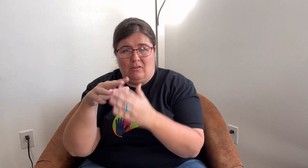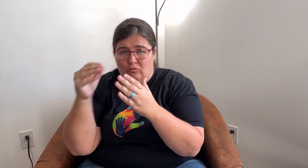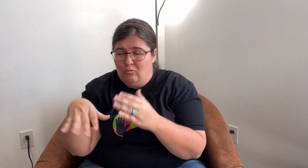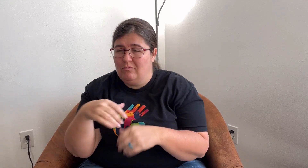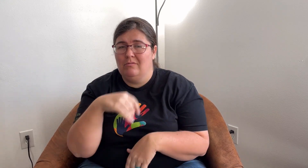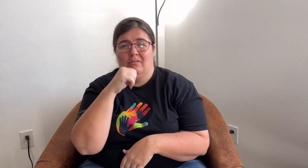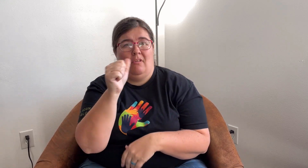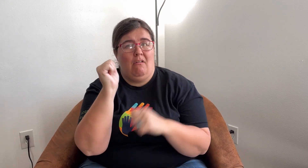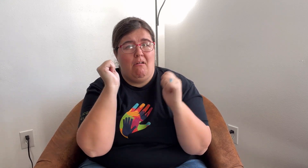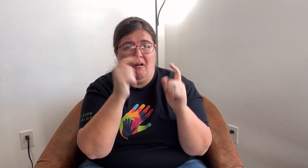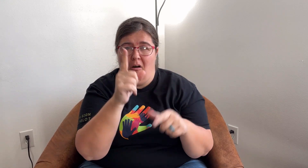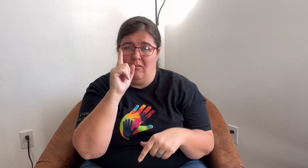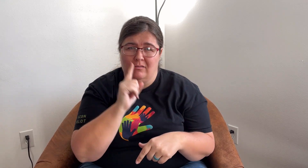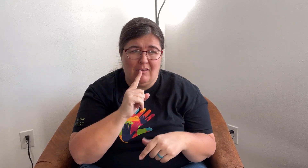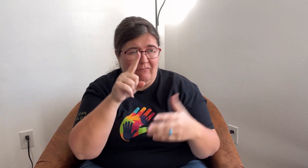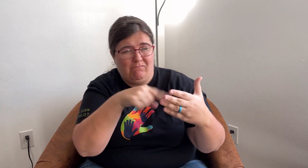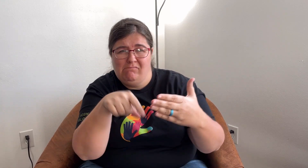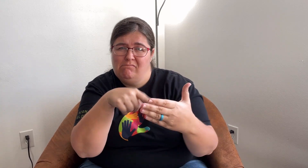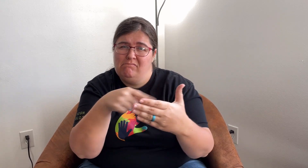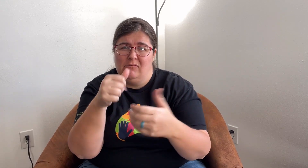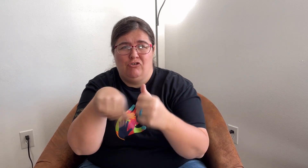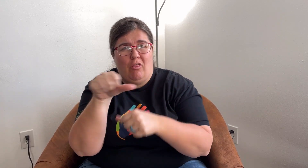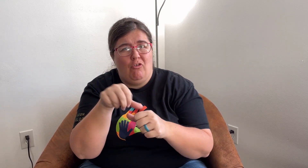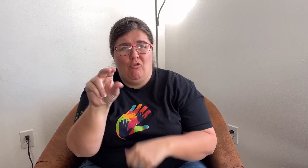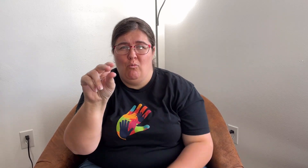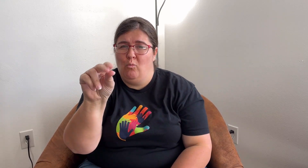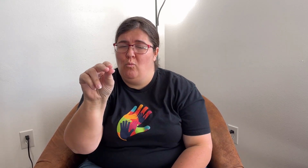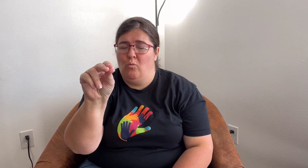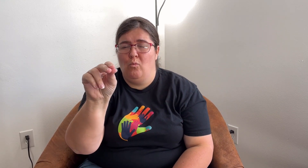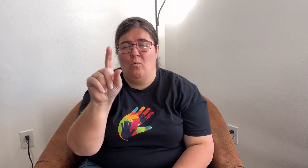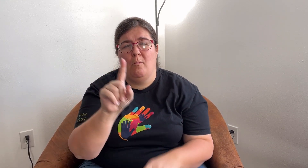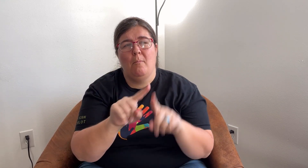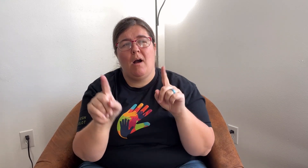all ASL students are doing this, not all Deaf are criticizing each other.